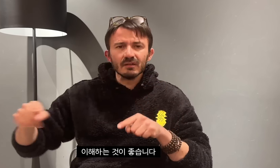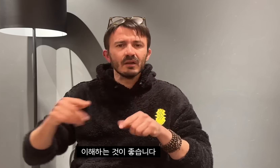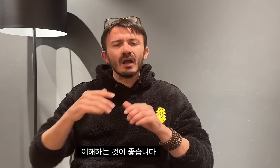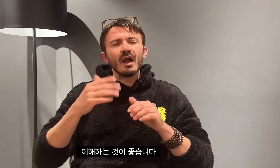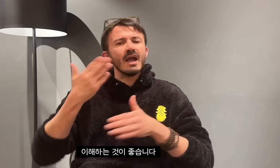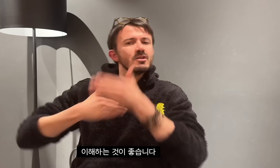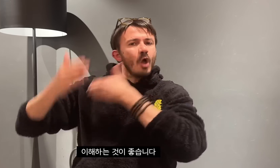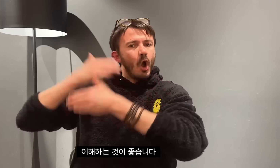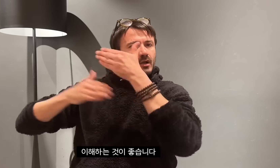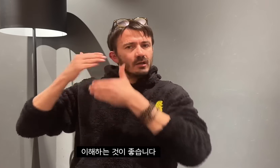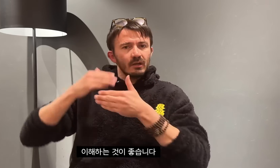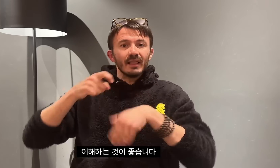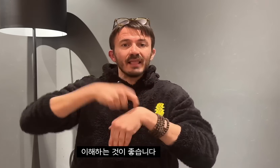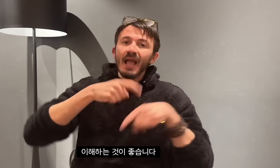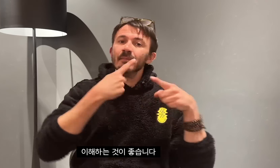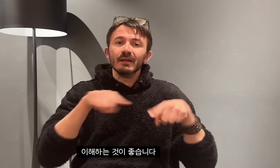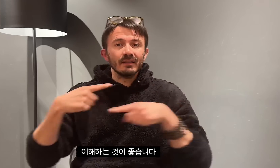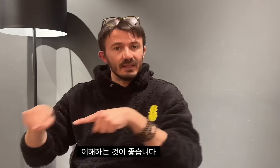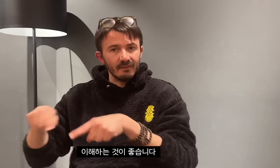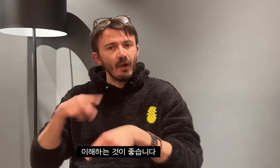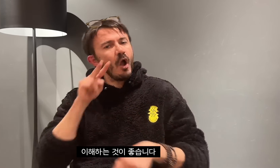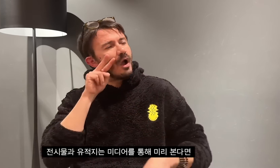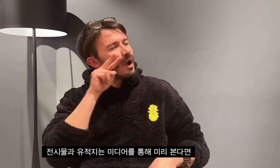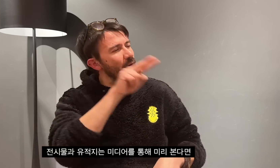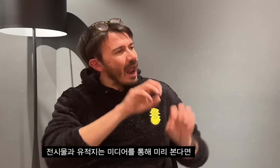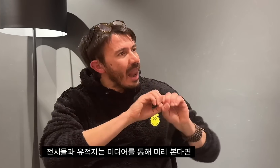his achievements, and the social changes of the era (war, etc.).